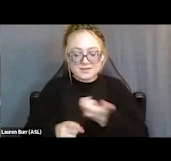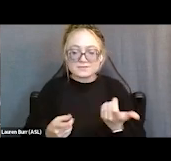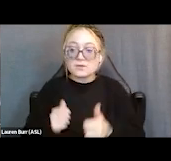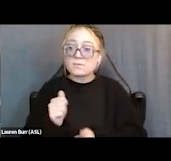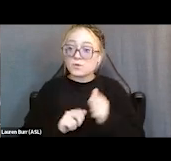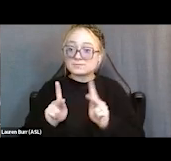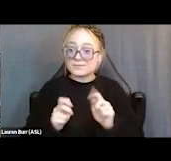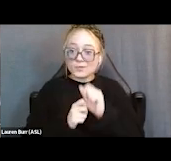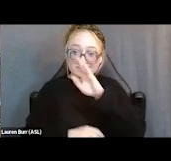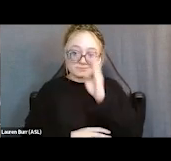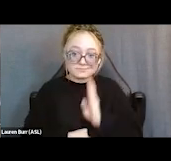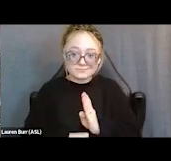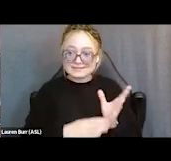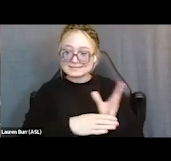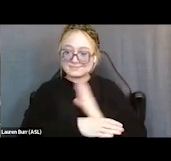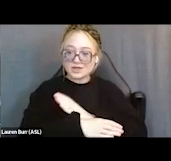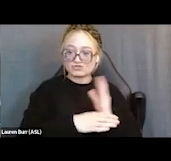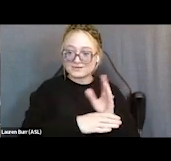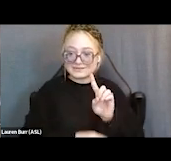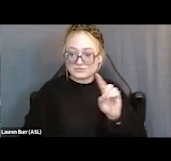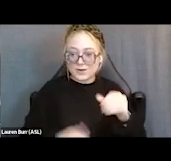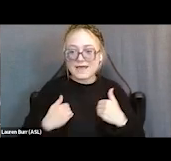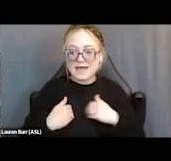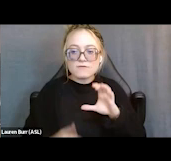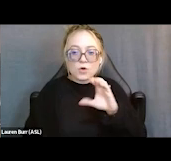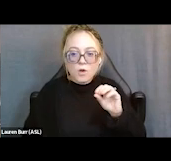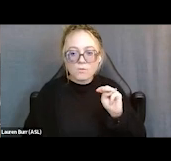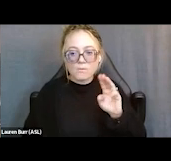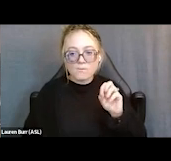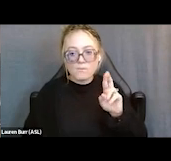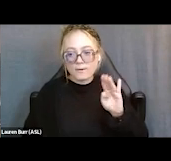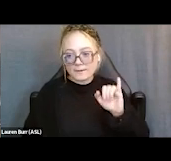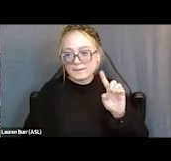spectrum disorders have comorbid either medical illness or other psychiatric illness.